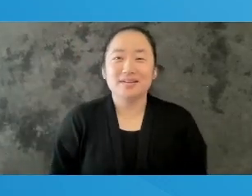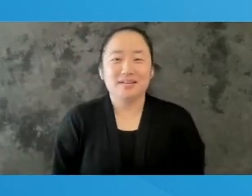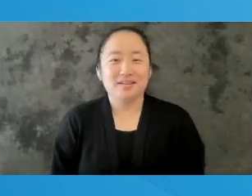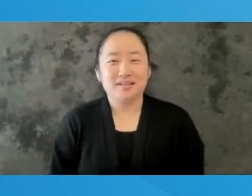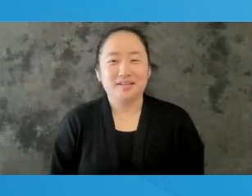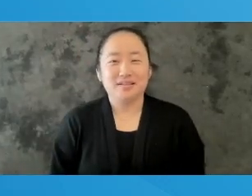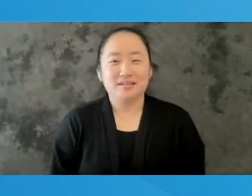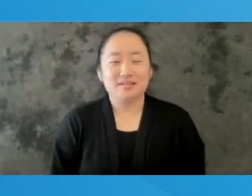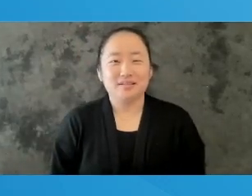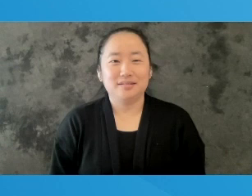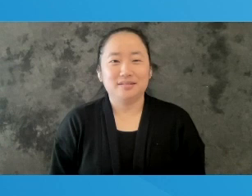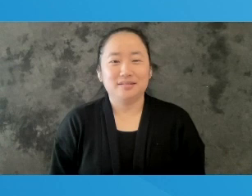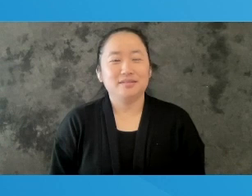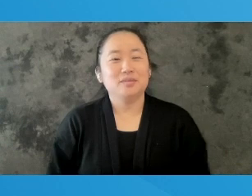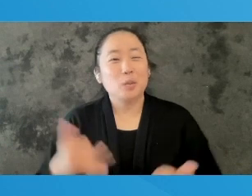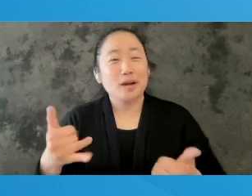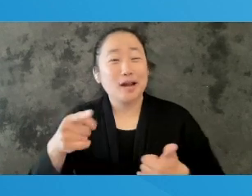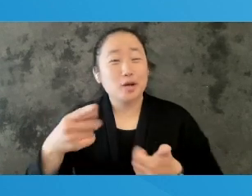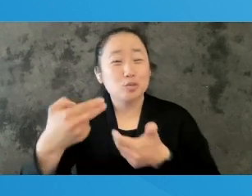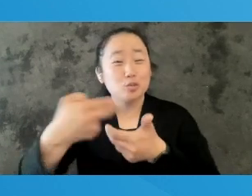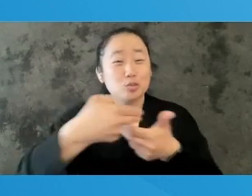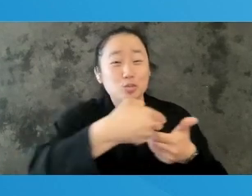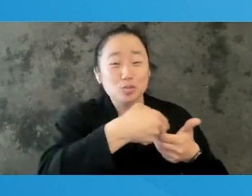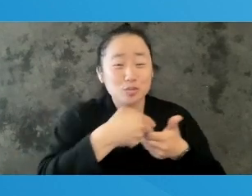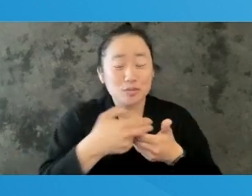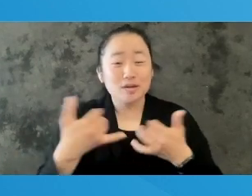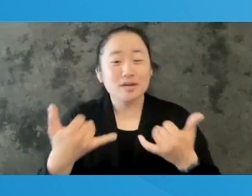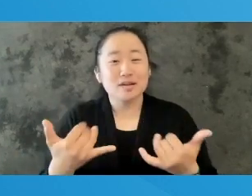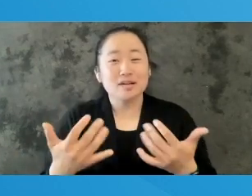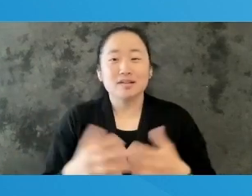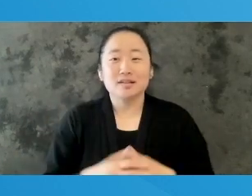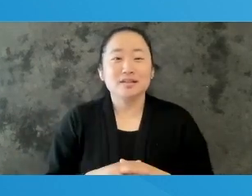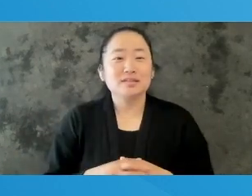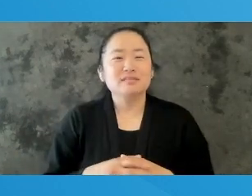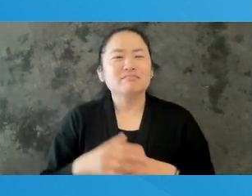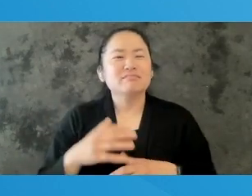As you're joining, we invite you to gather some sketching materials.